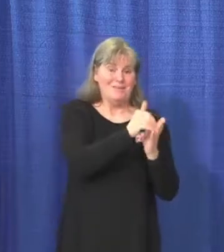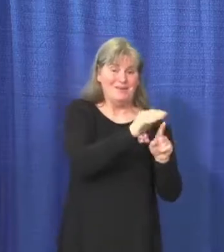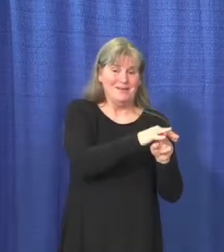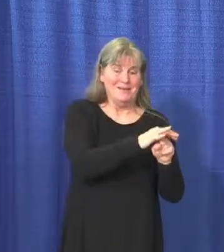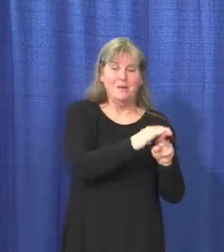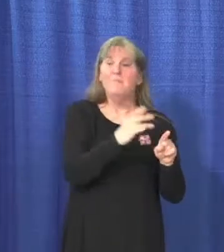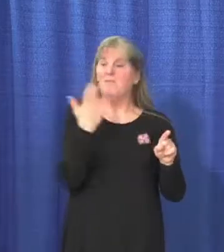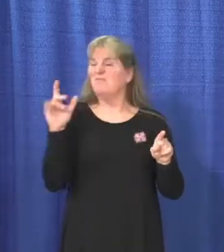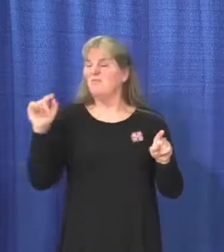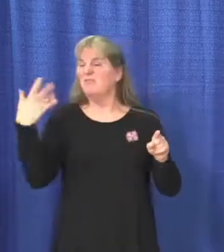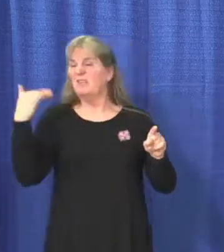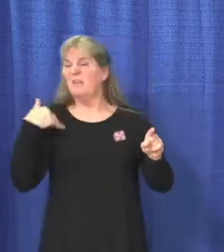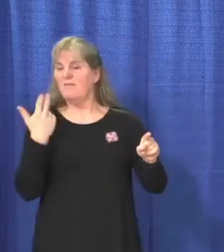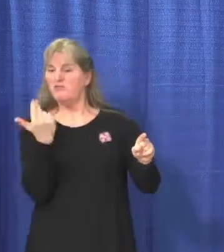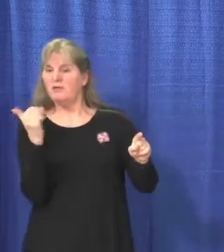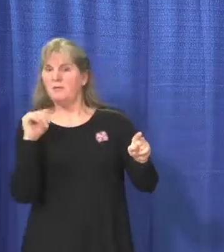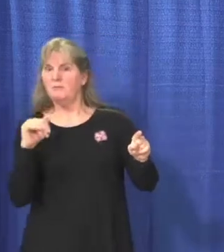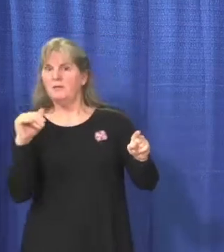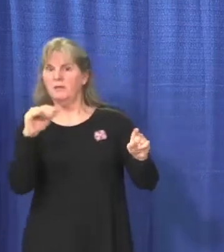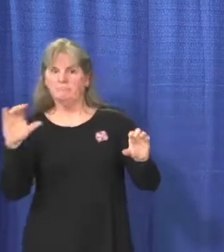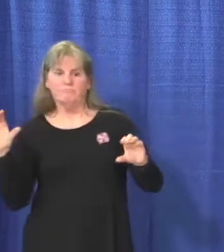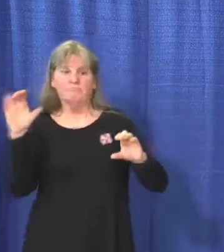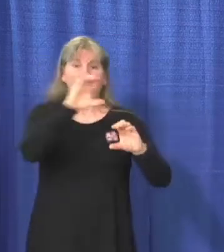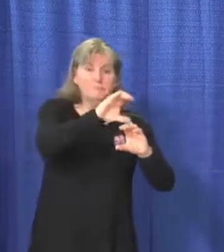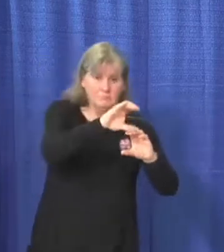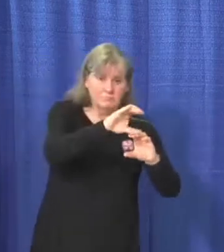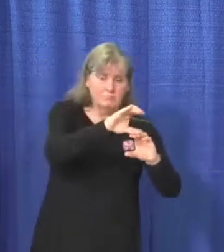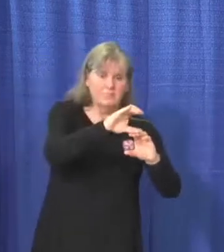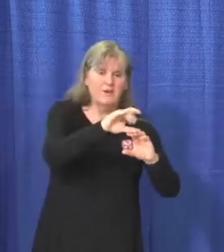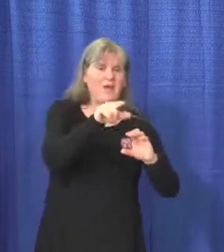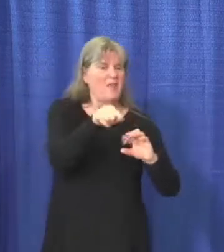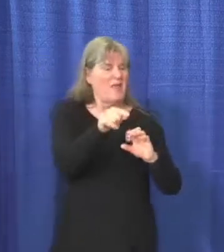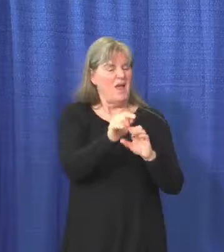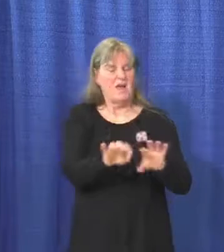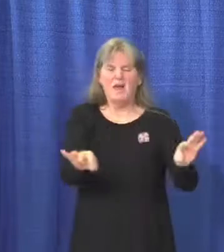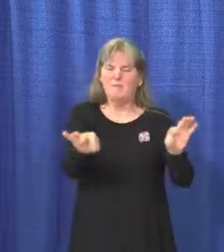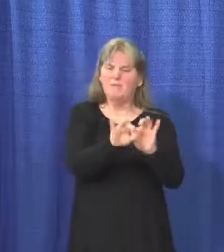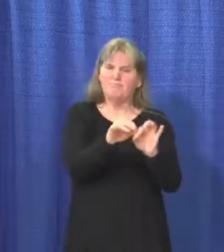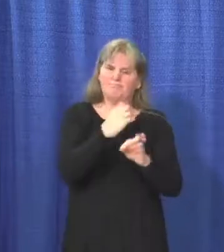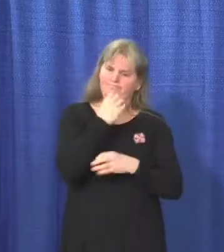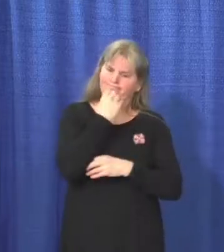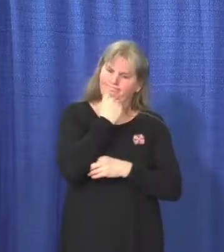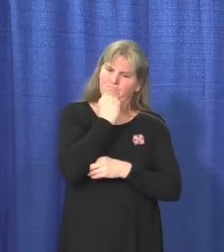Because this sector is vital. It's absolutely vital to our economy, the plan is based on